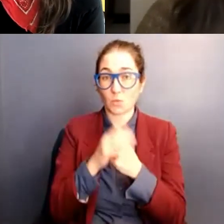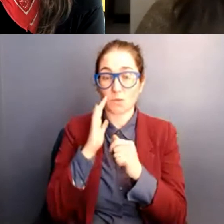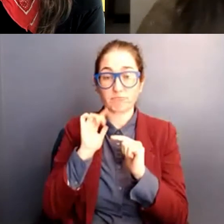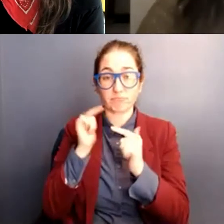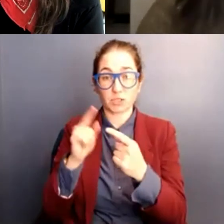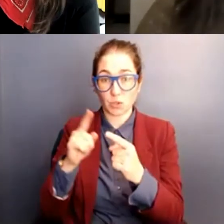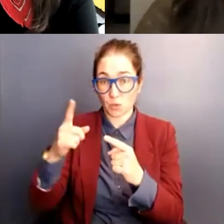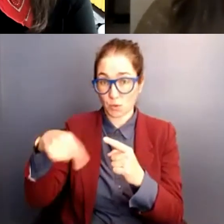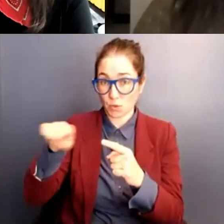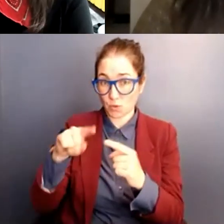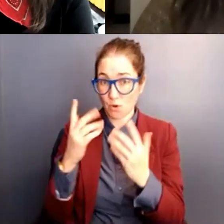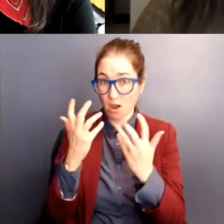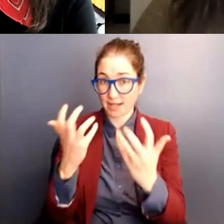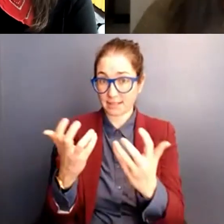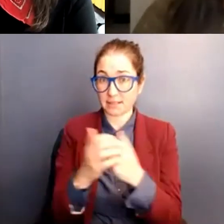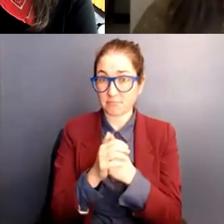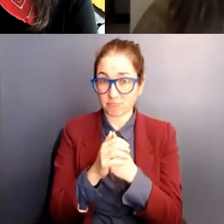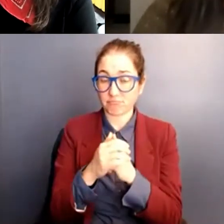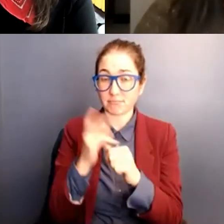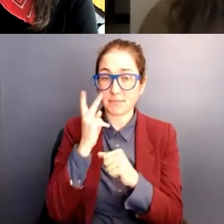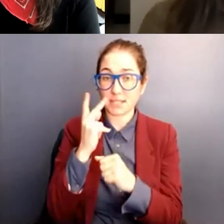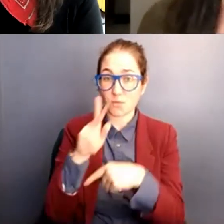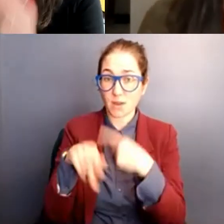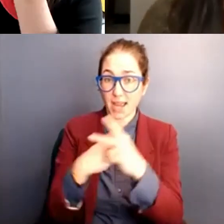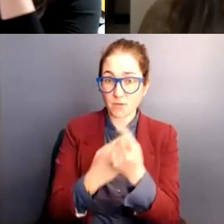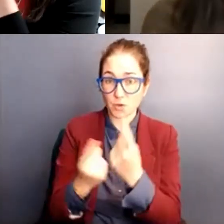our audience members to see what questions you have for either me